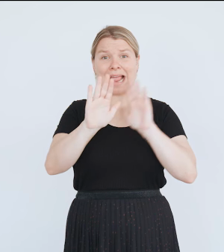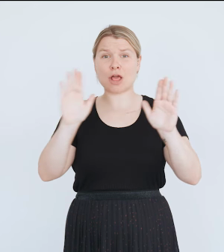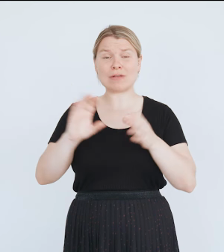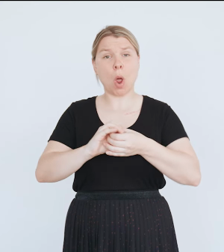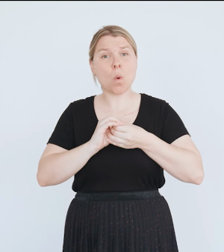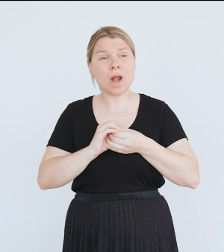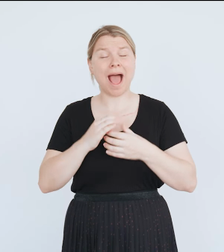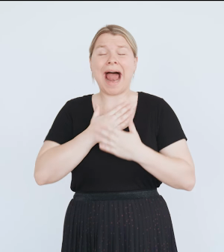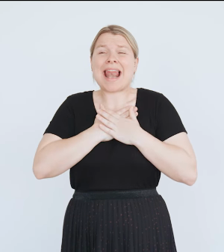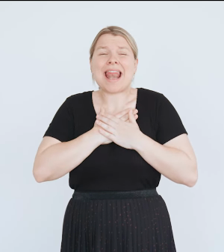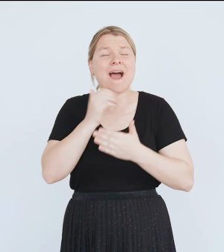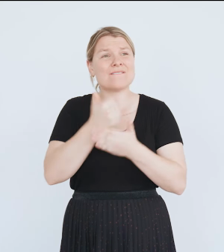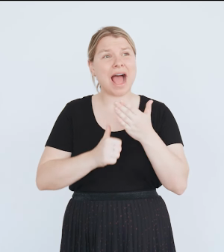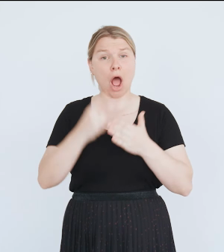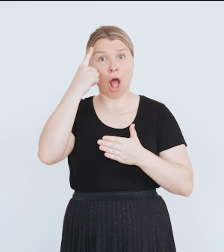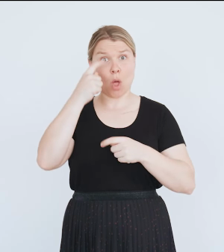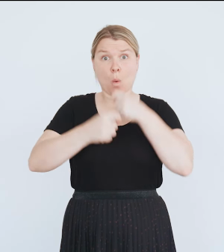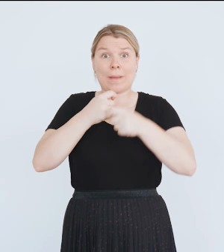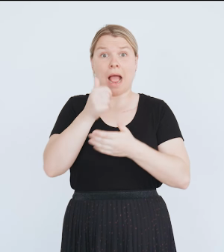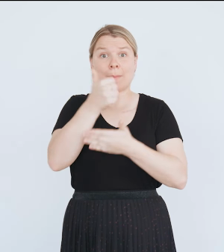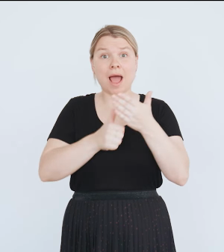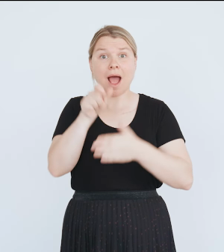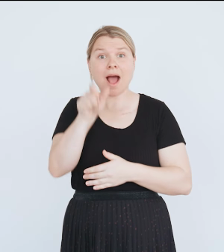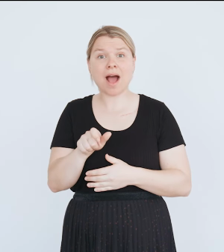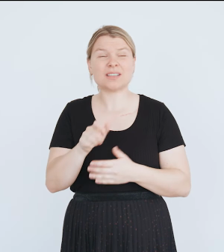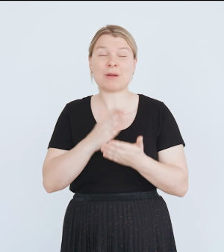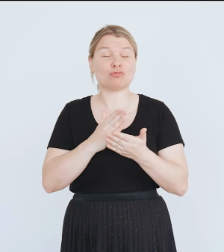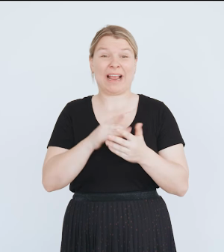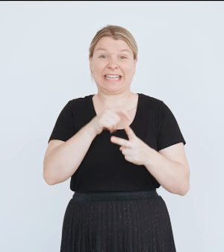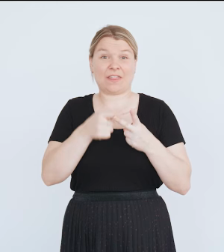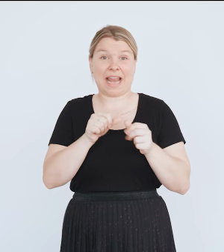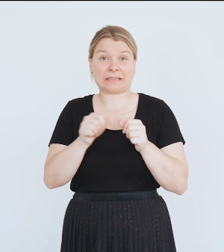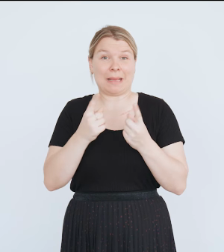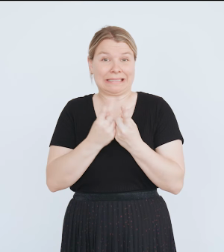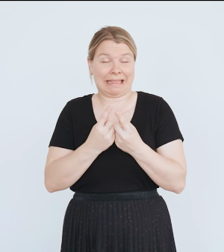I loved art, I thought I'd be an artist, but this is kind of the next best thing.